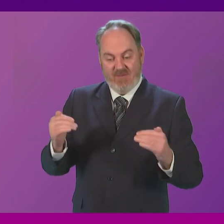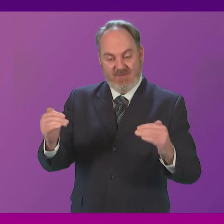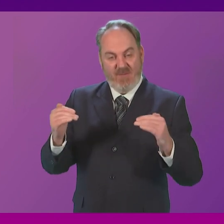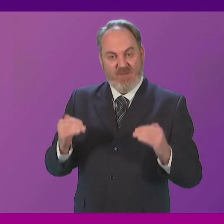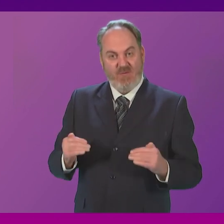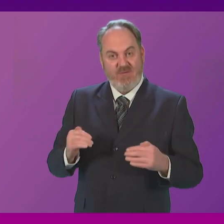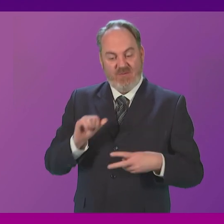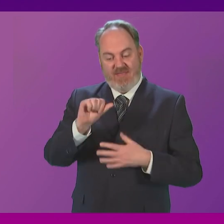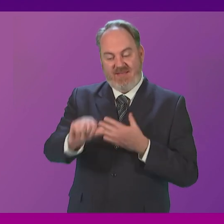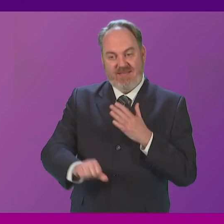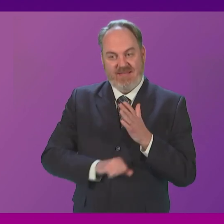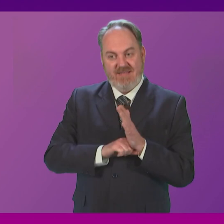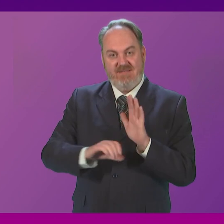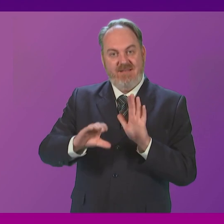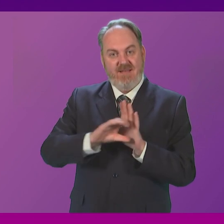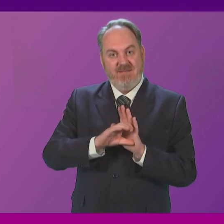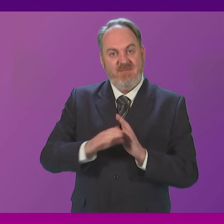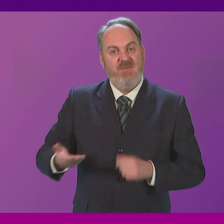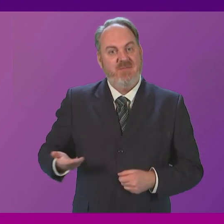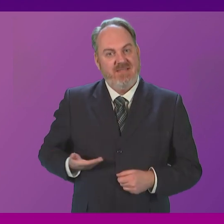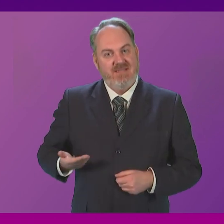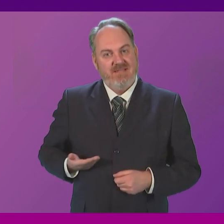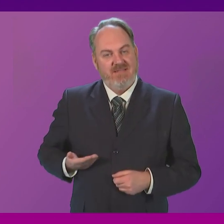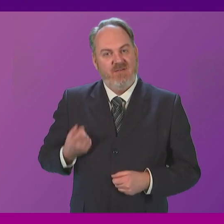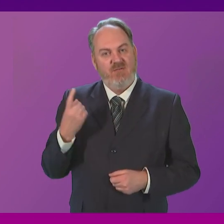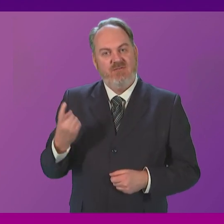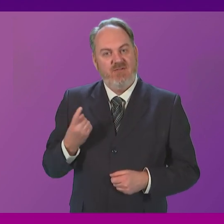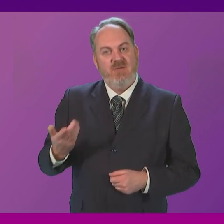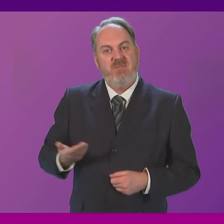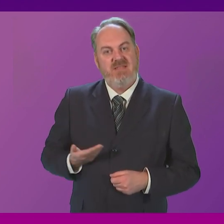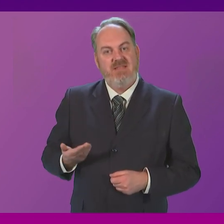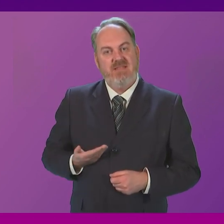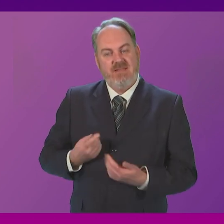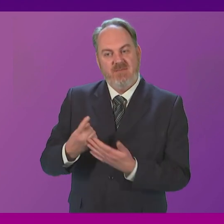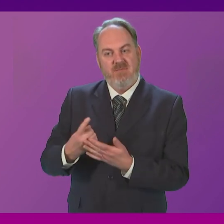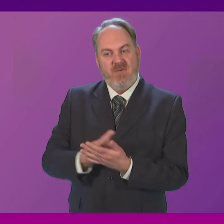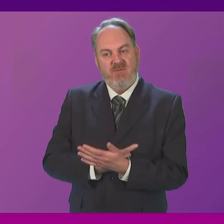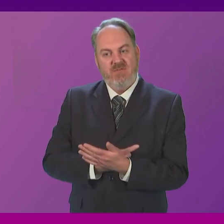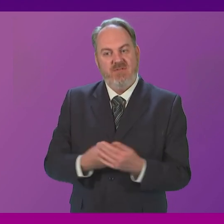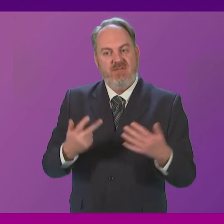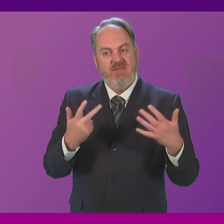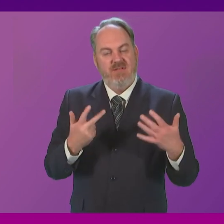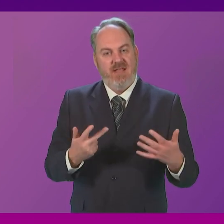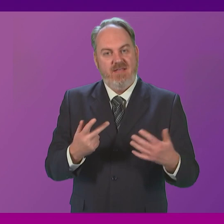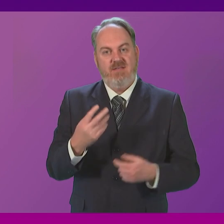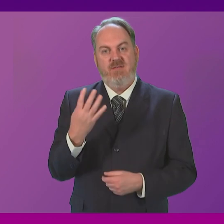The next item of business is consideration of business motion S6M-08434, in the name